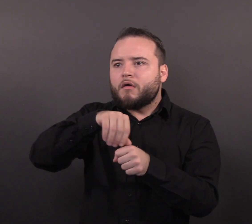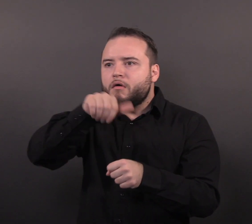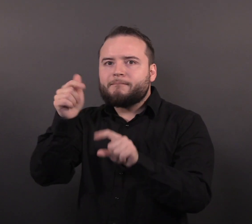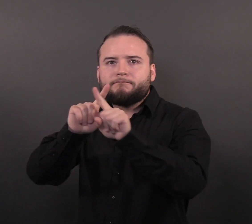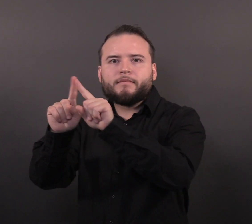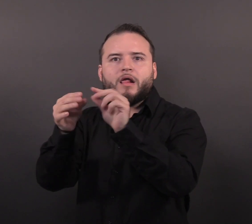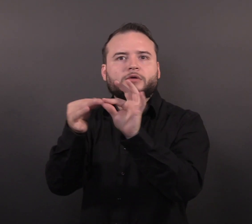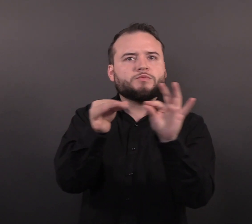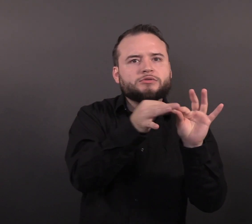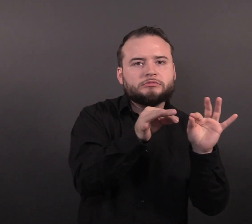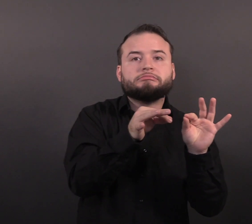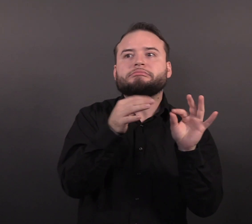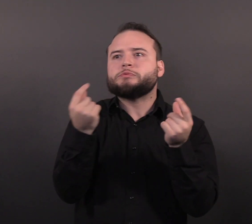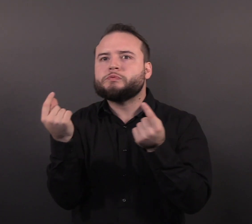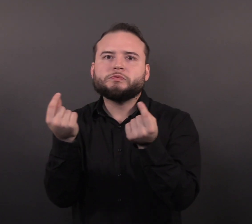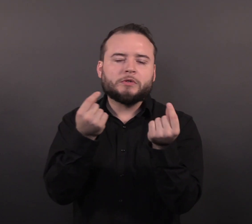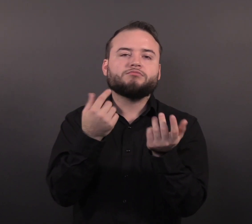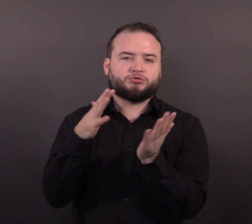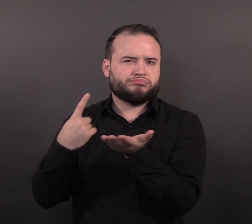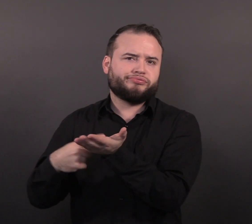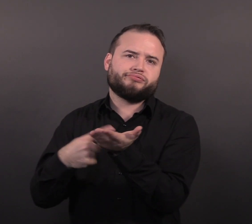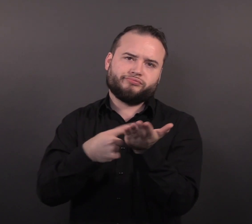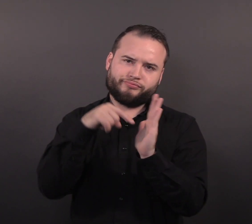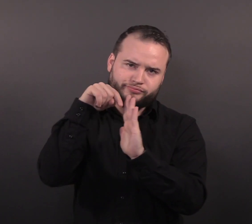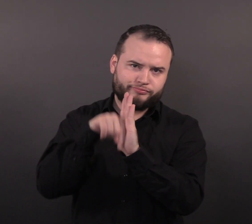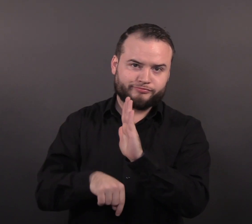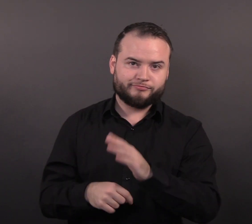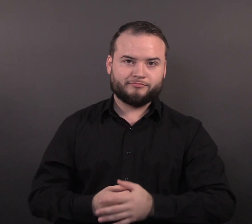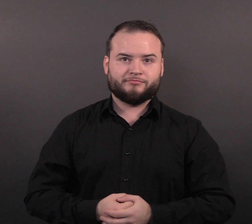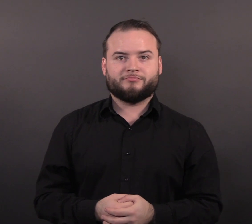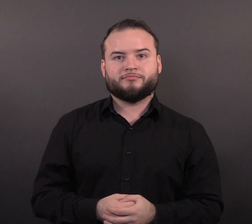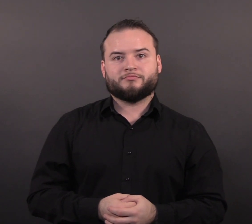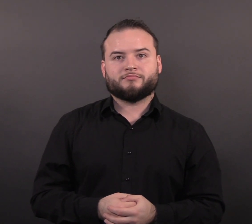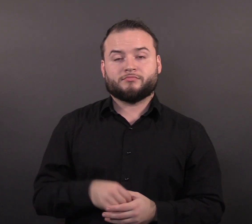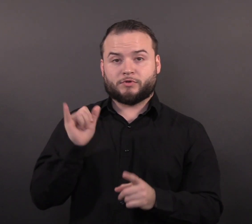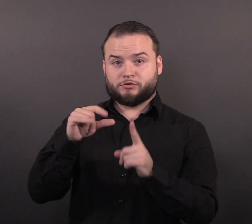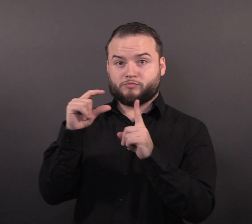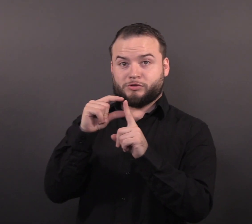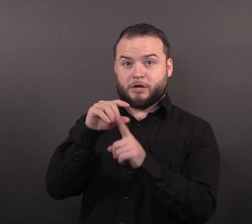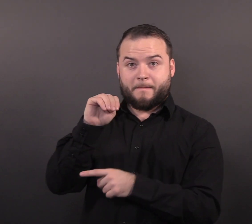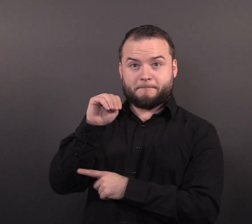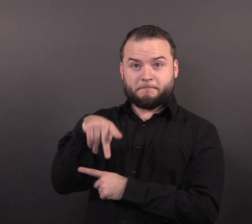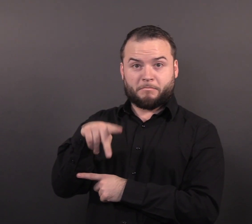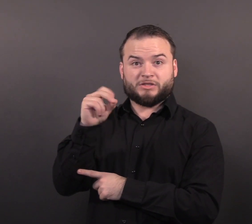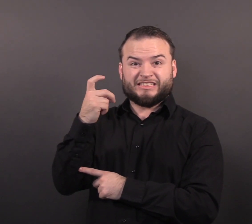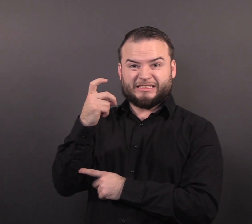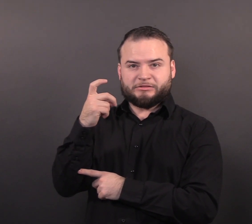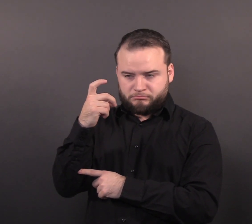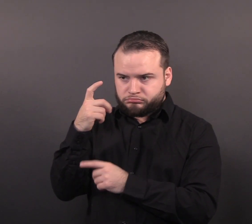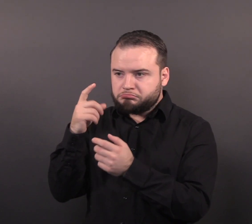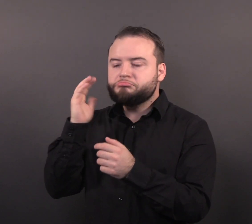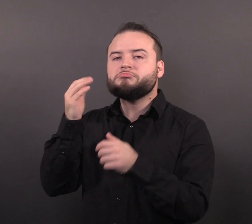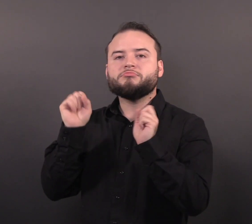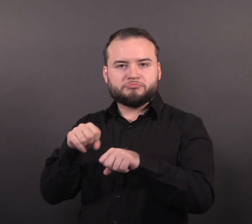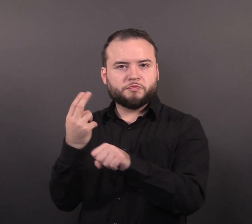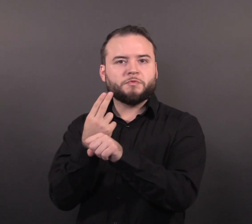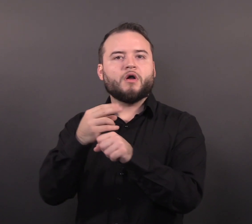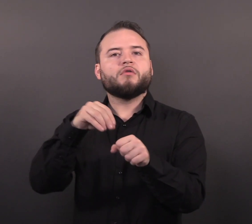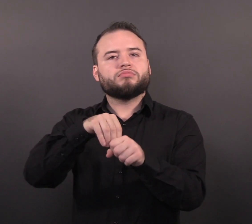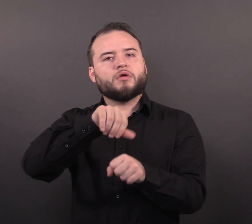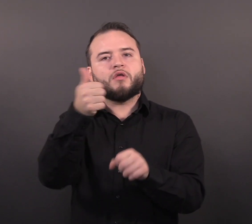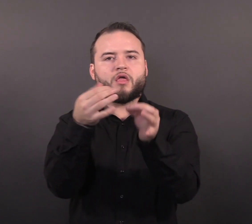The preferred term mpox can be used in other languages. If additional naming issues arise,